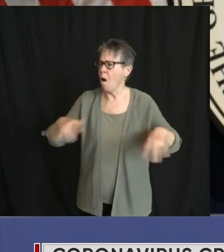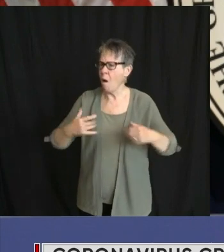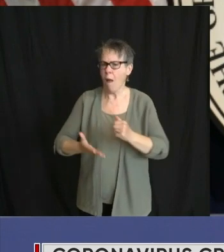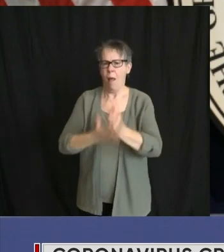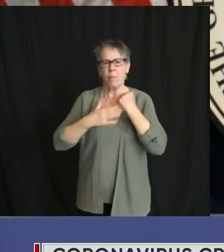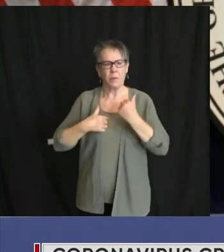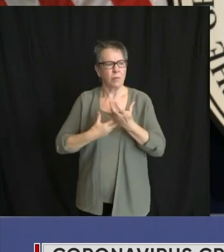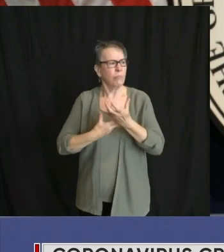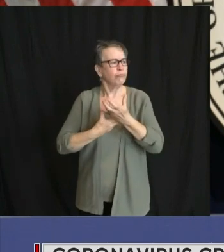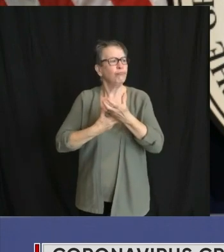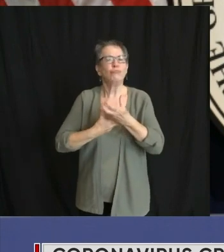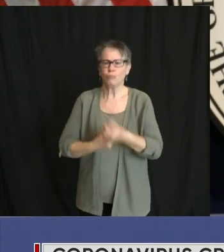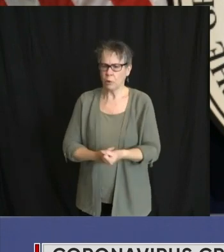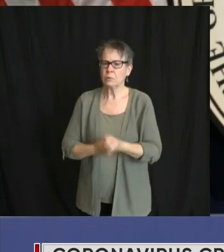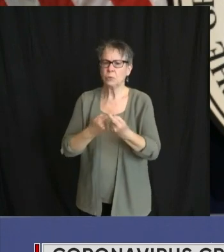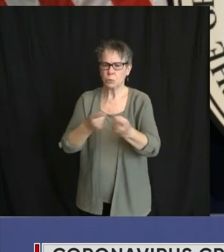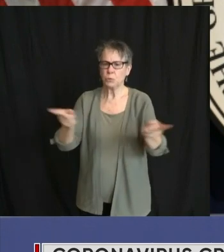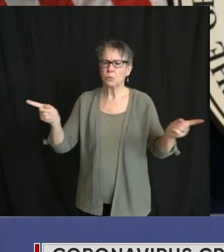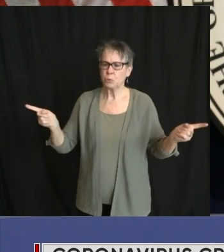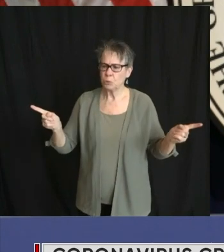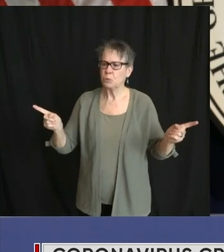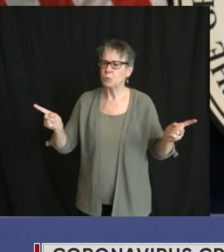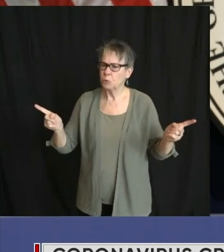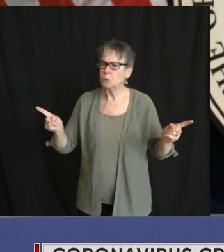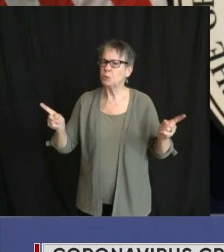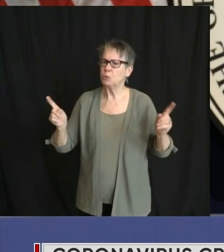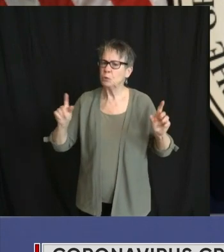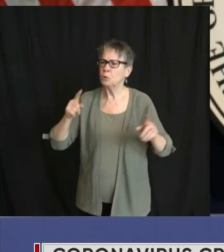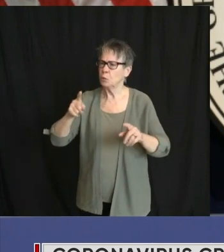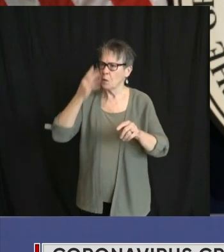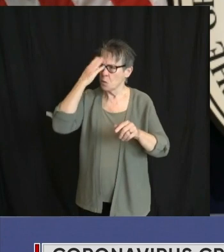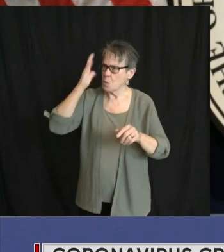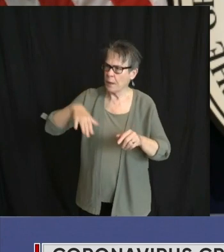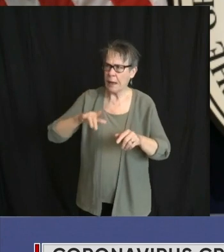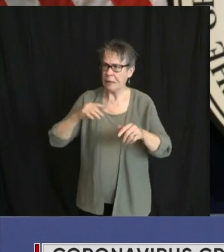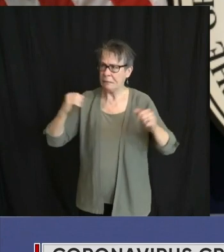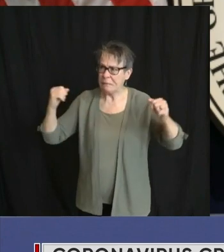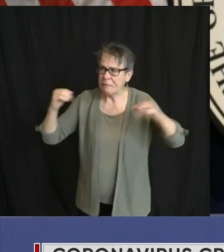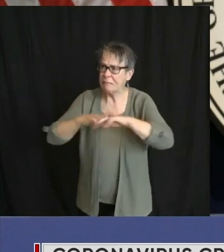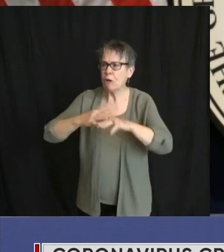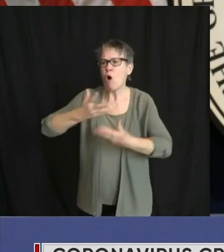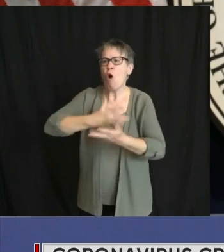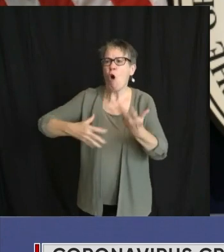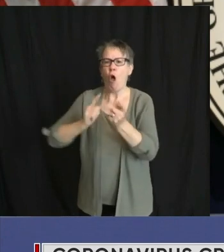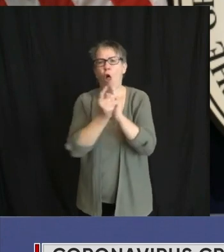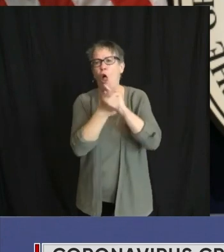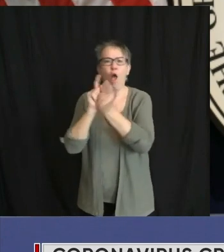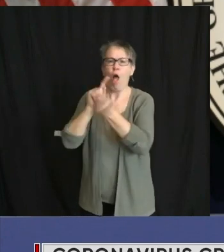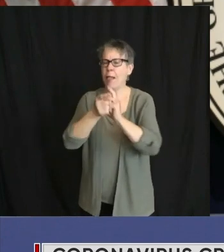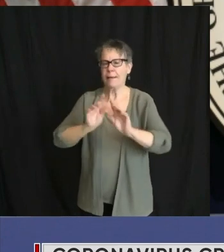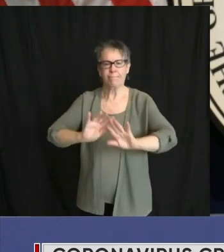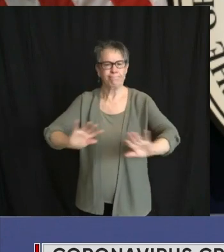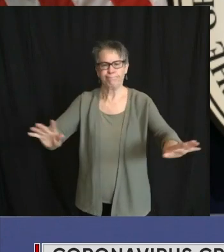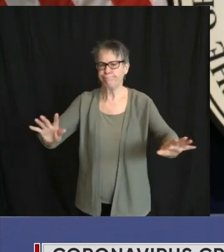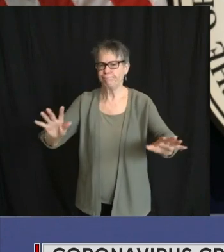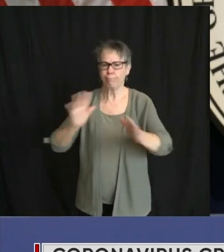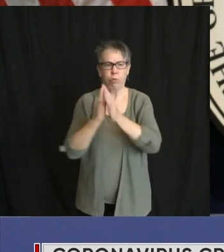THAT IS YOU CAN'T CONGREGATE. YOU GOT TO KEEP YOUR DISTANCE. WE ARE NOT MAKING YOU BUT I AM